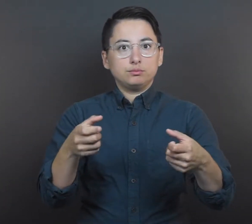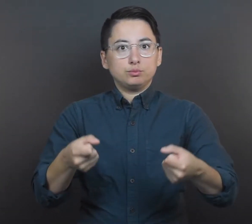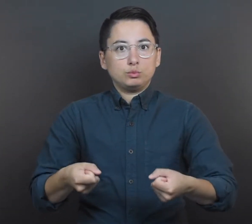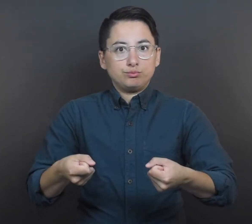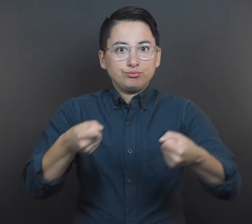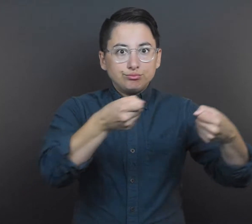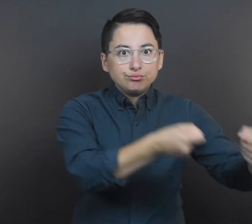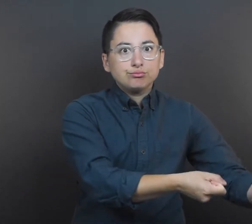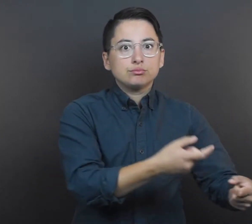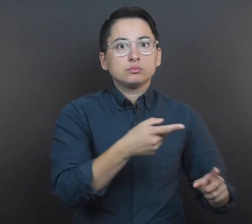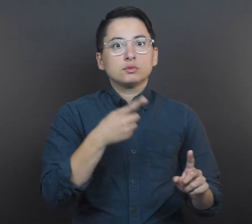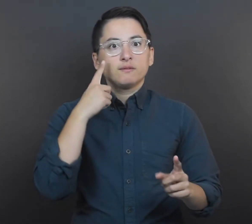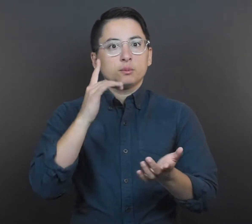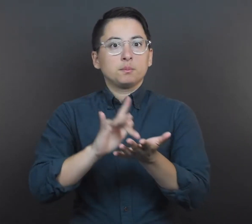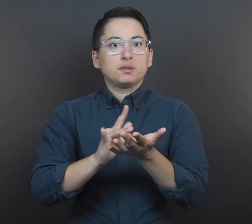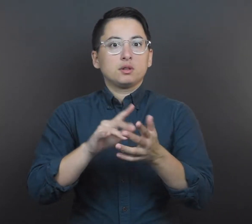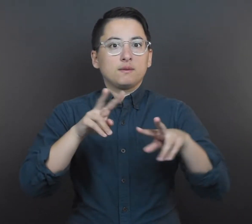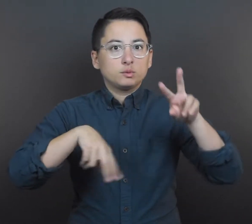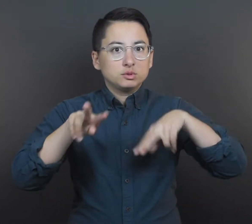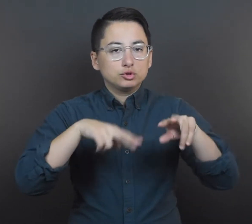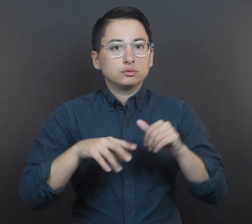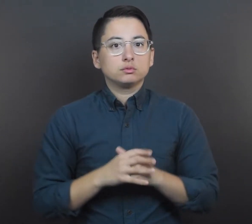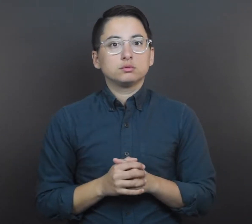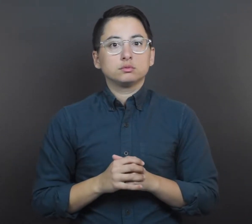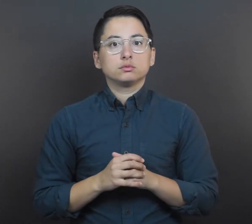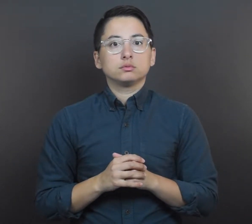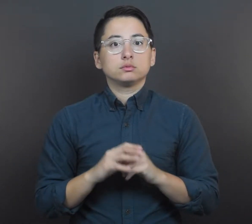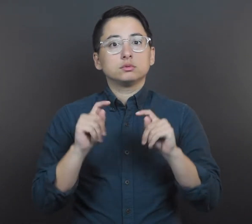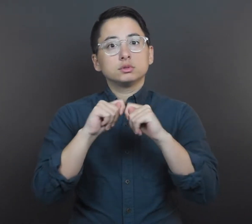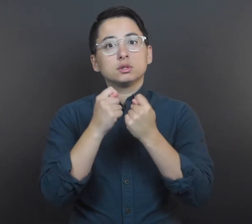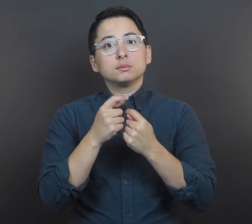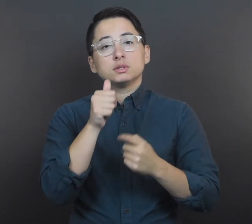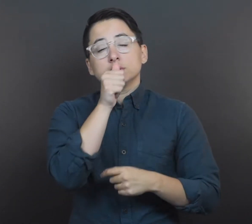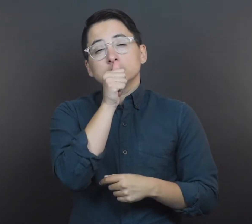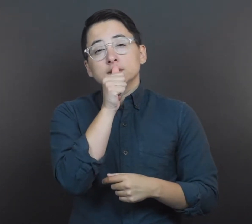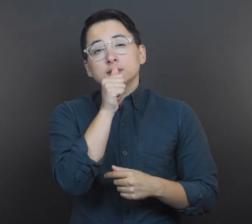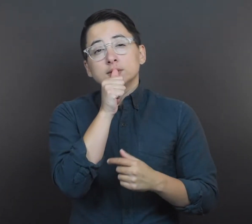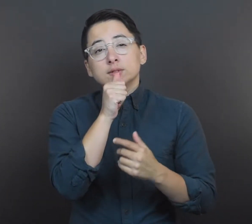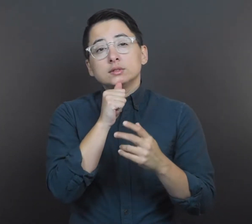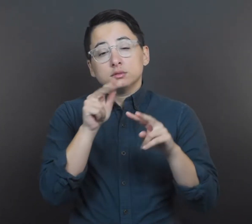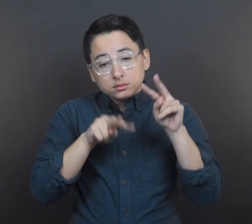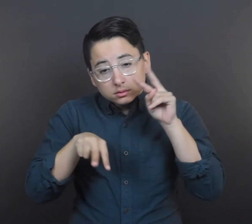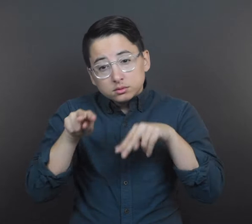lady onto a stretcher for medical evaluation.